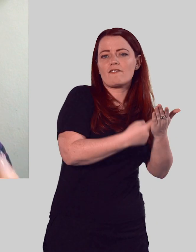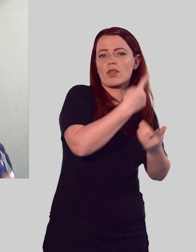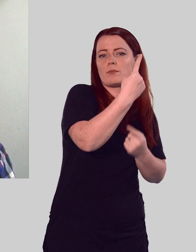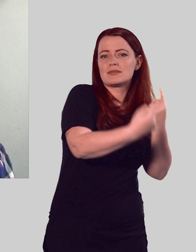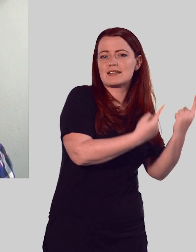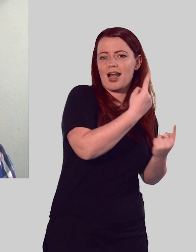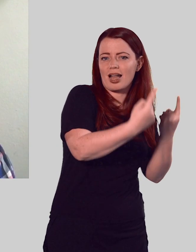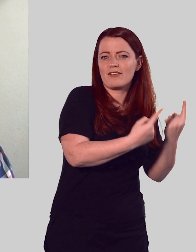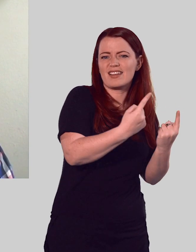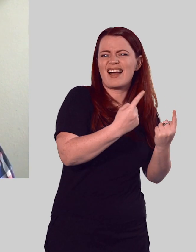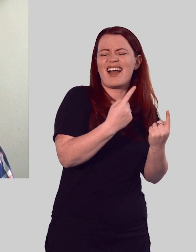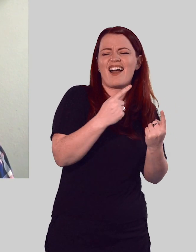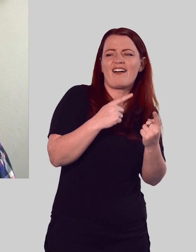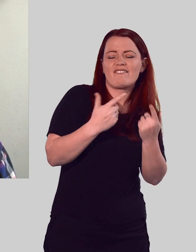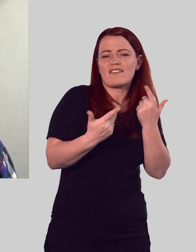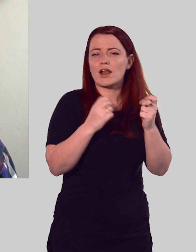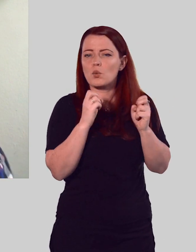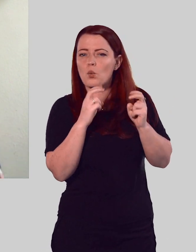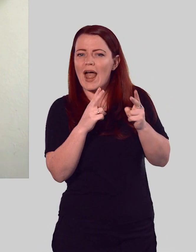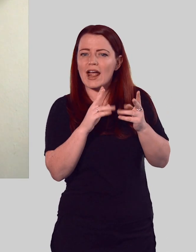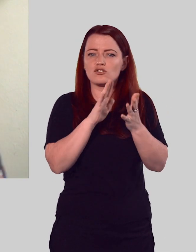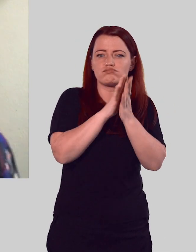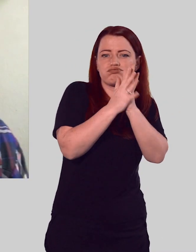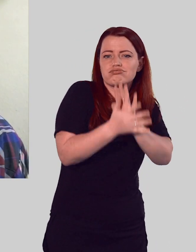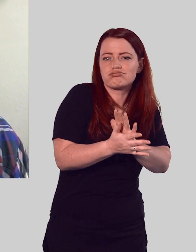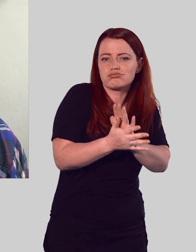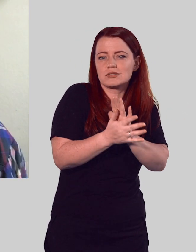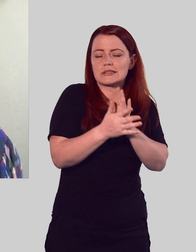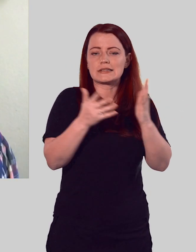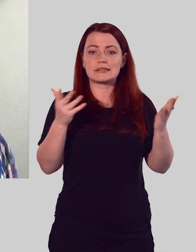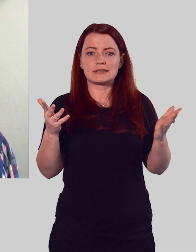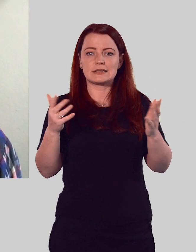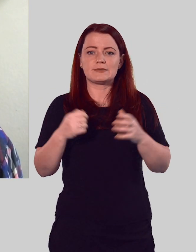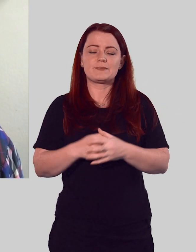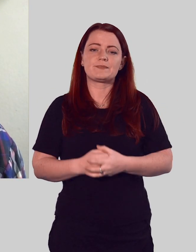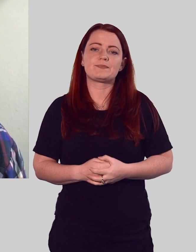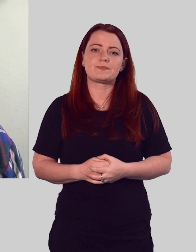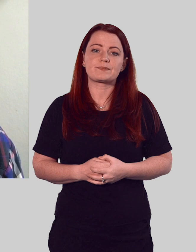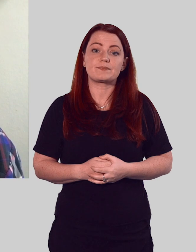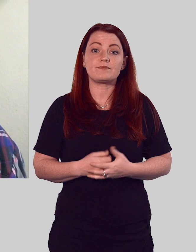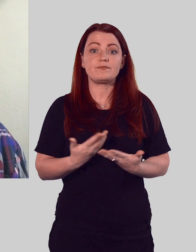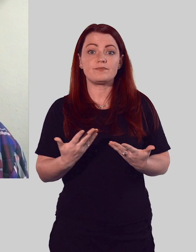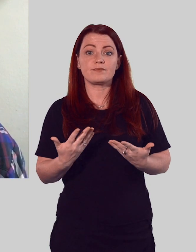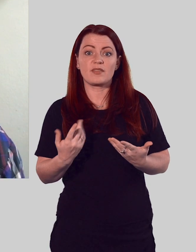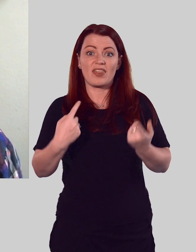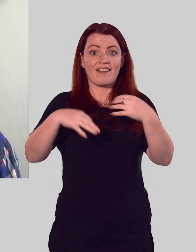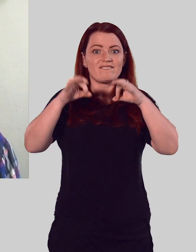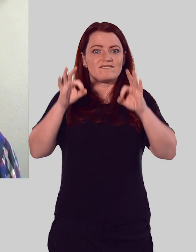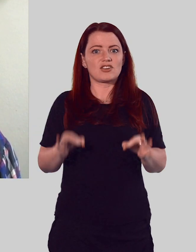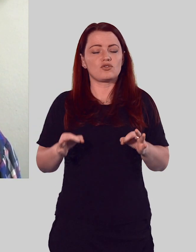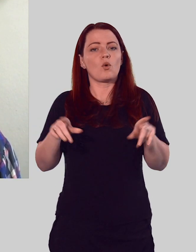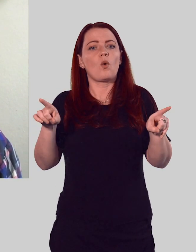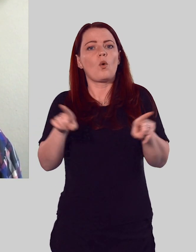the game. The performers, as well as playing the officials also each played another character, a guest expert